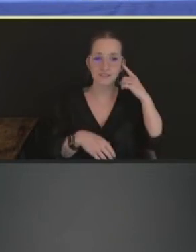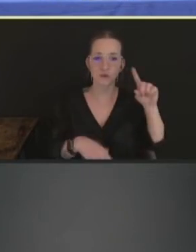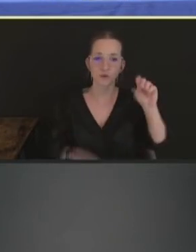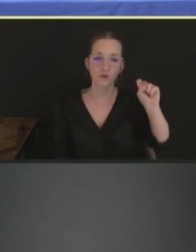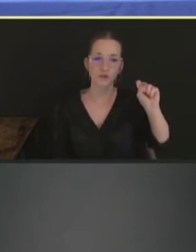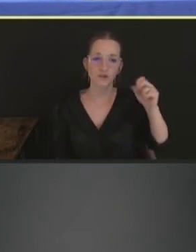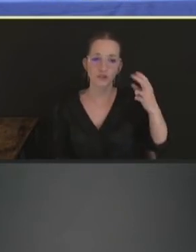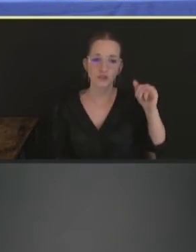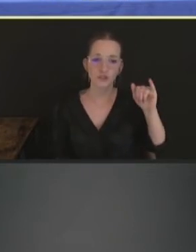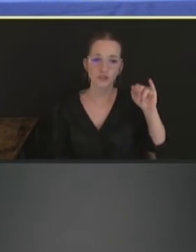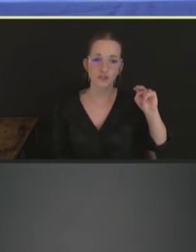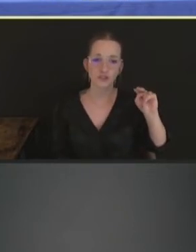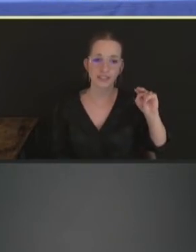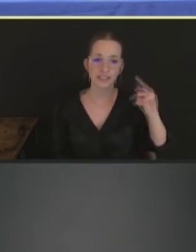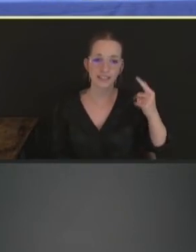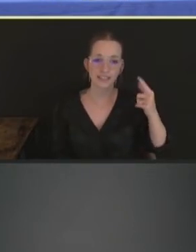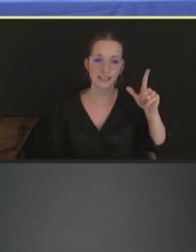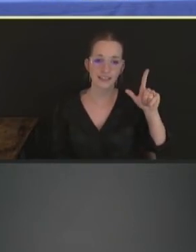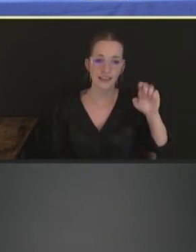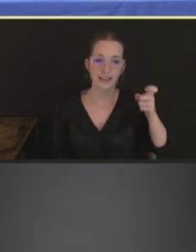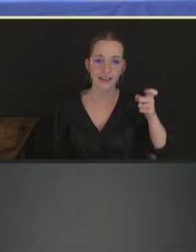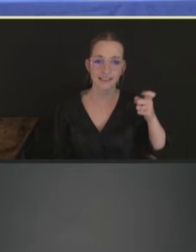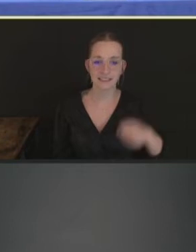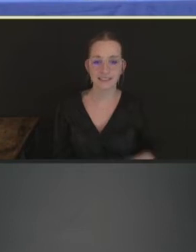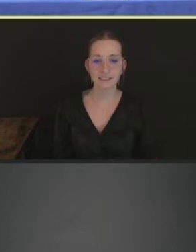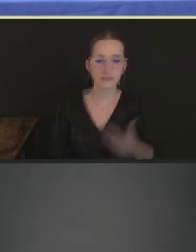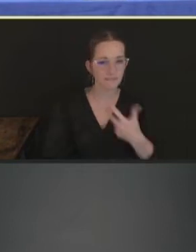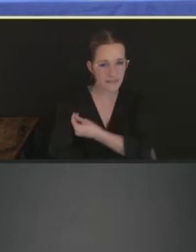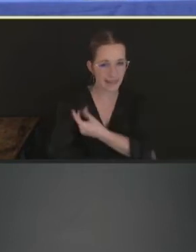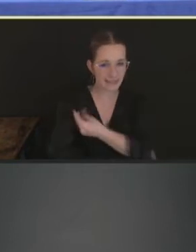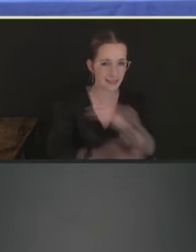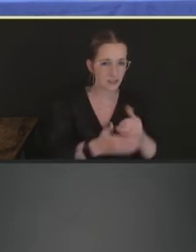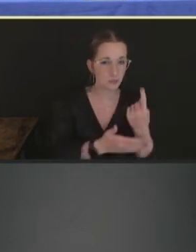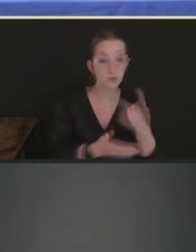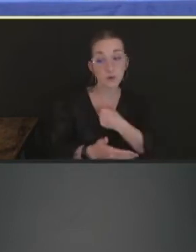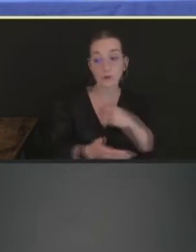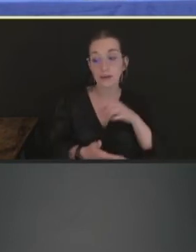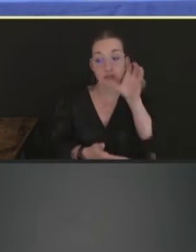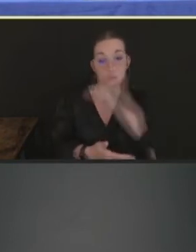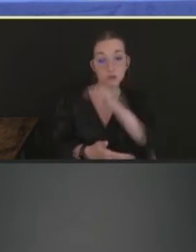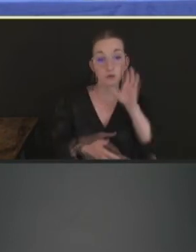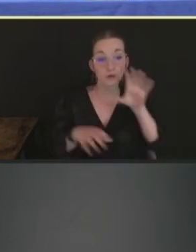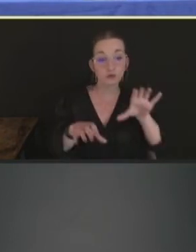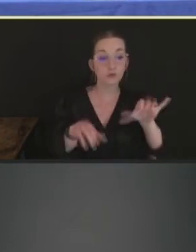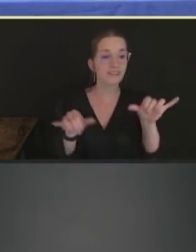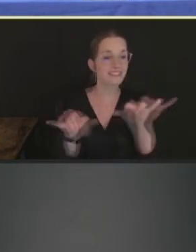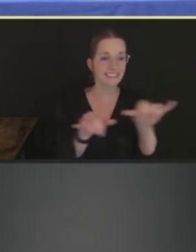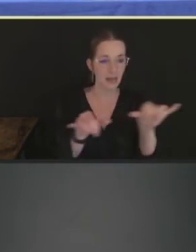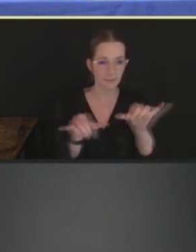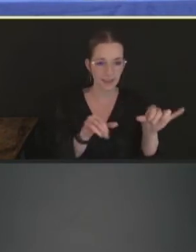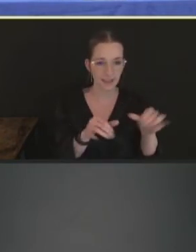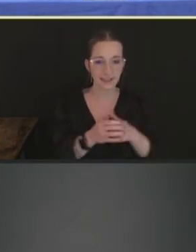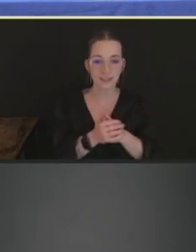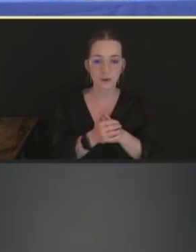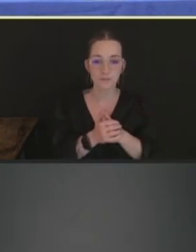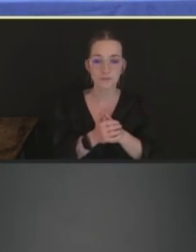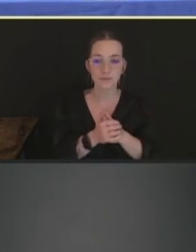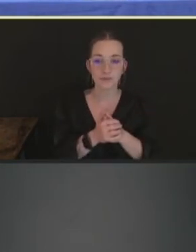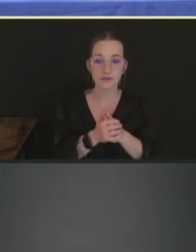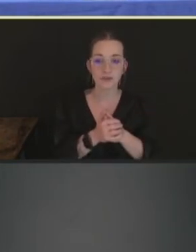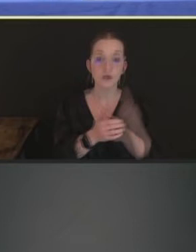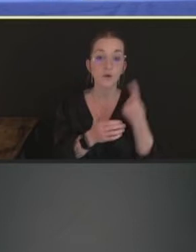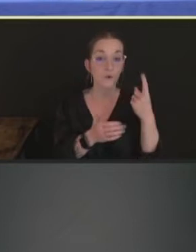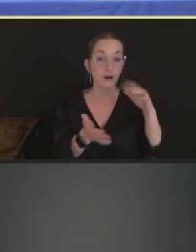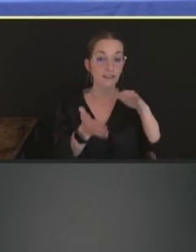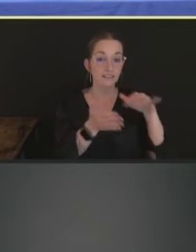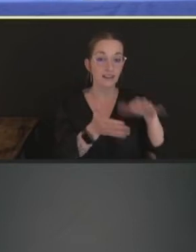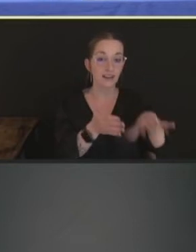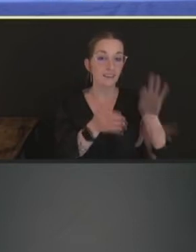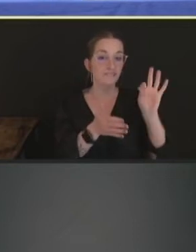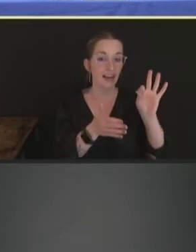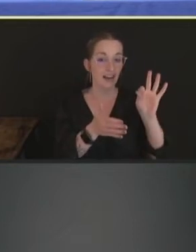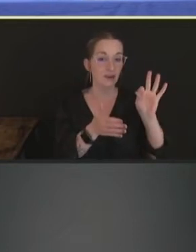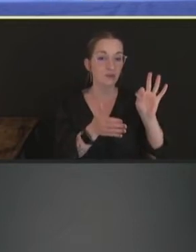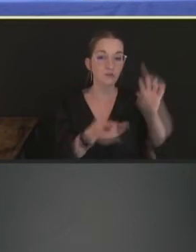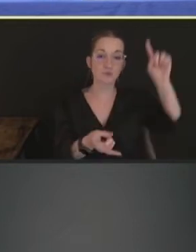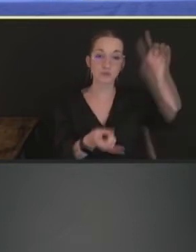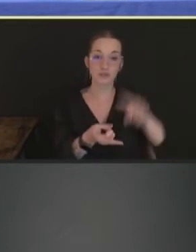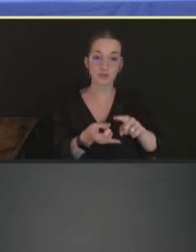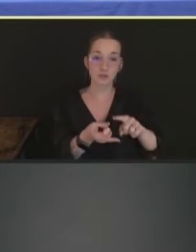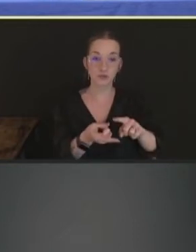And Schnier found reduced dementia incidence after varicella vaccination in Wales.